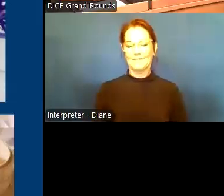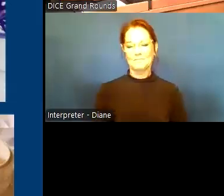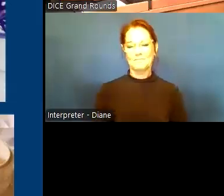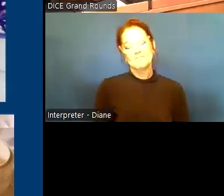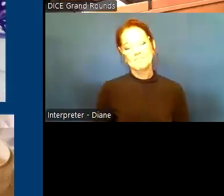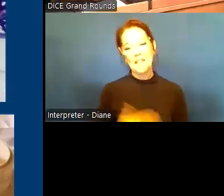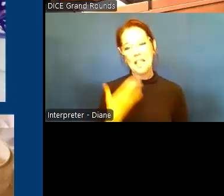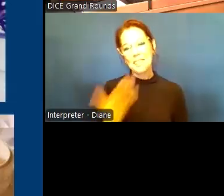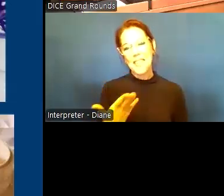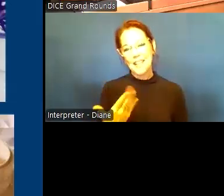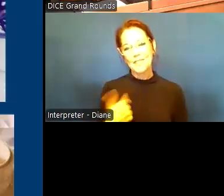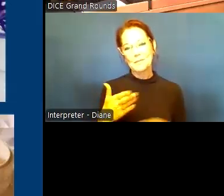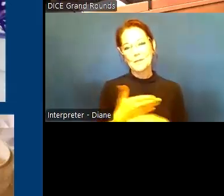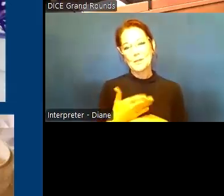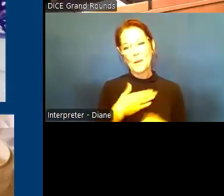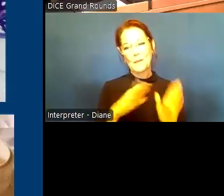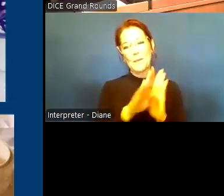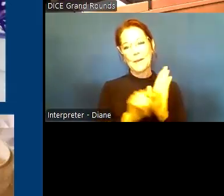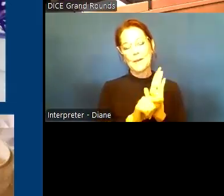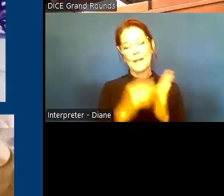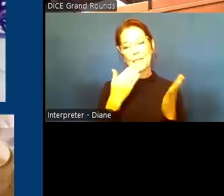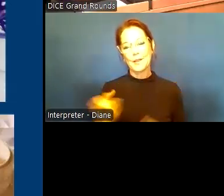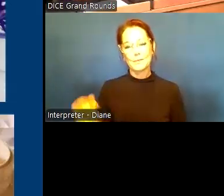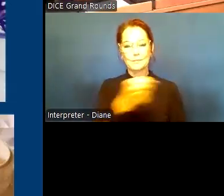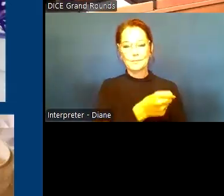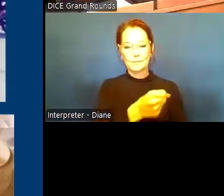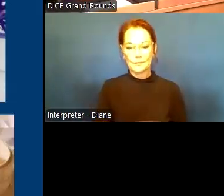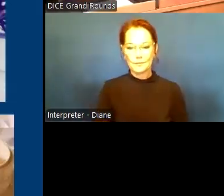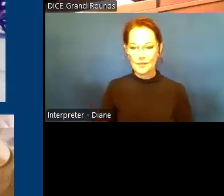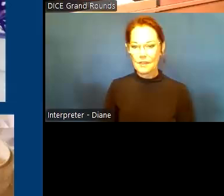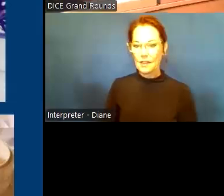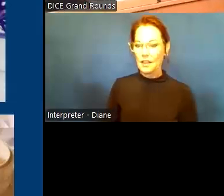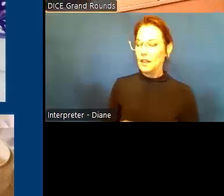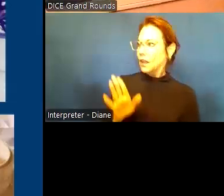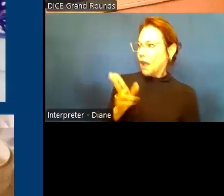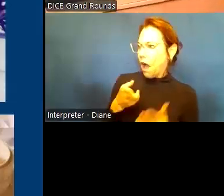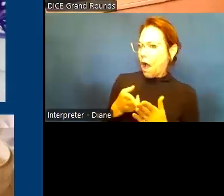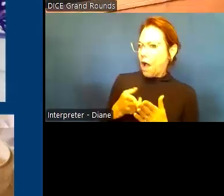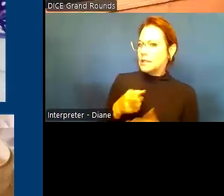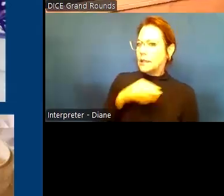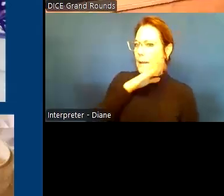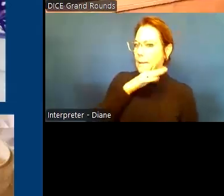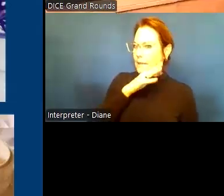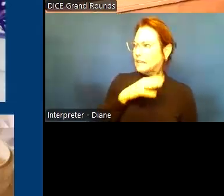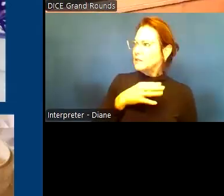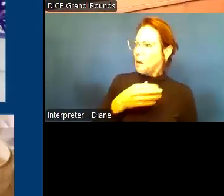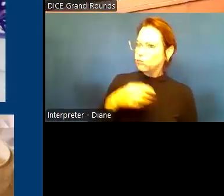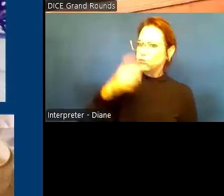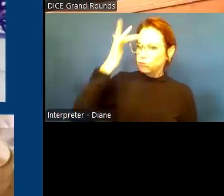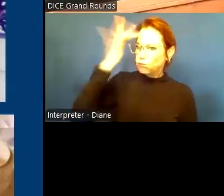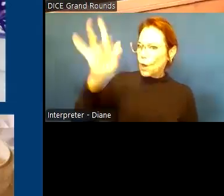little bit about my background I think pigs are known to be very smart and you're very smart yes